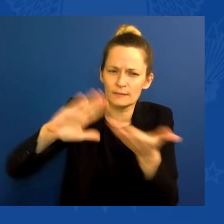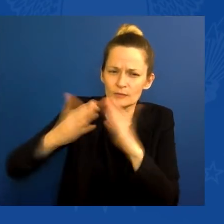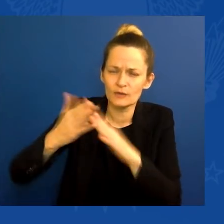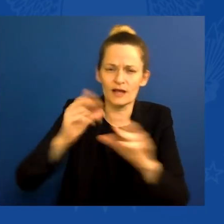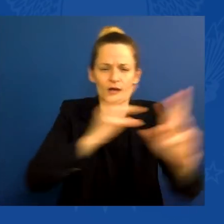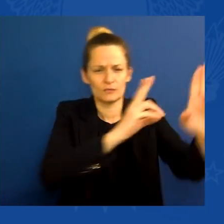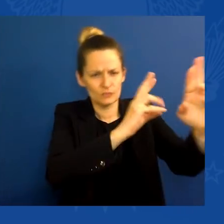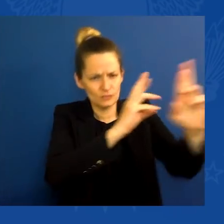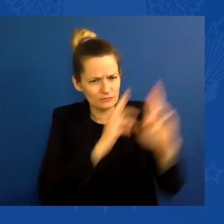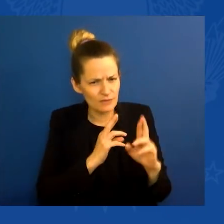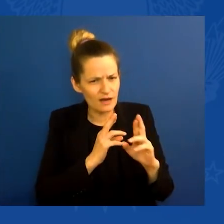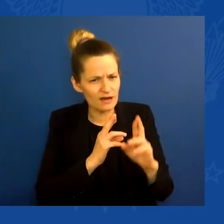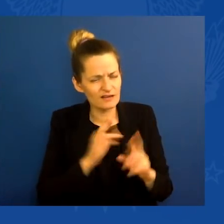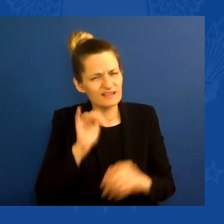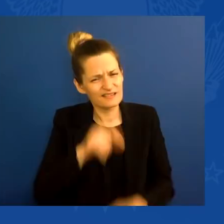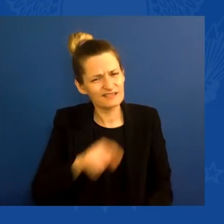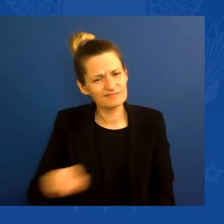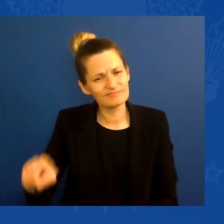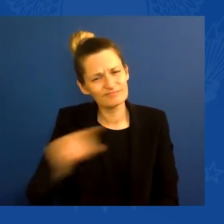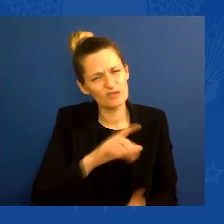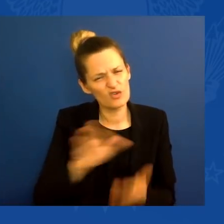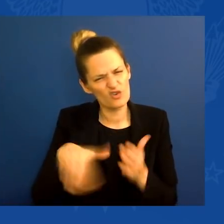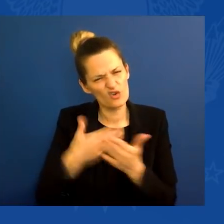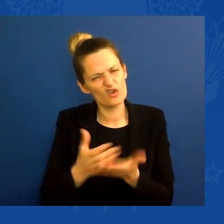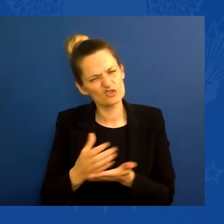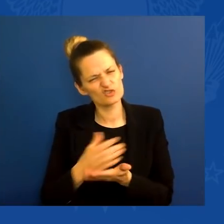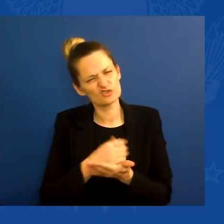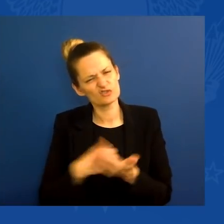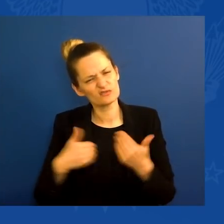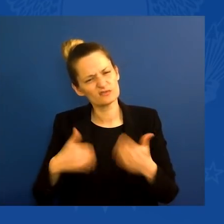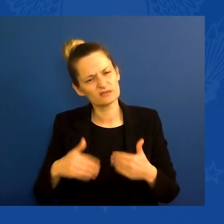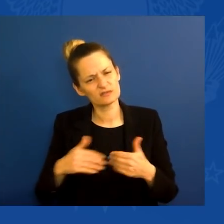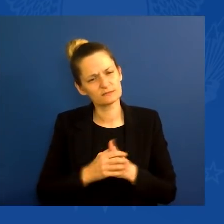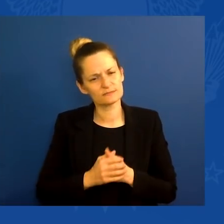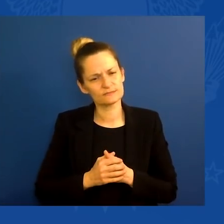We should focus on and fund the things we know that work,